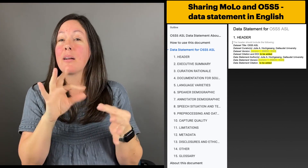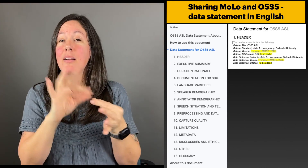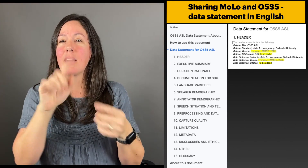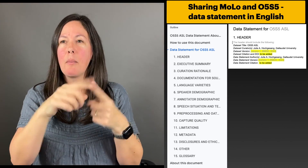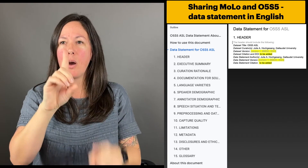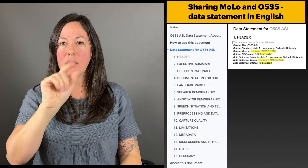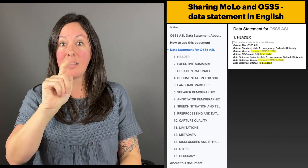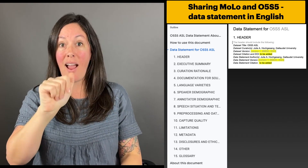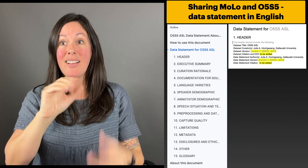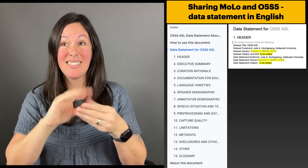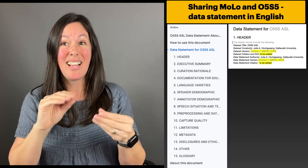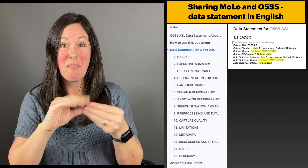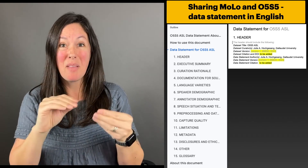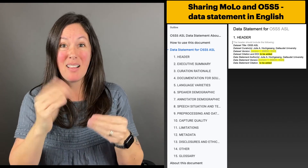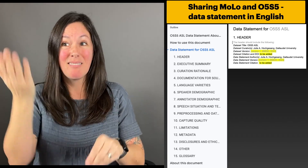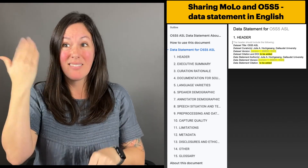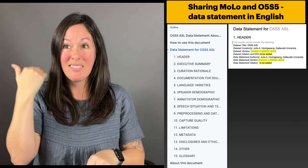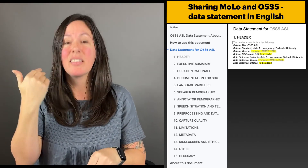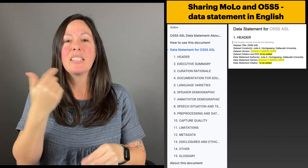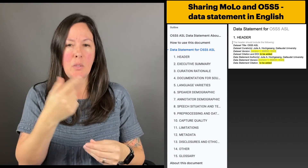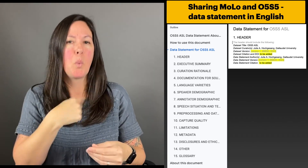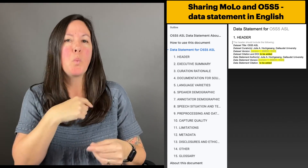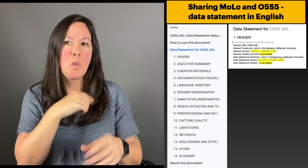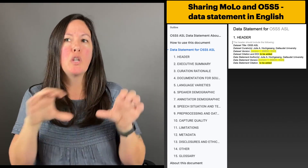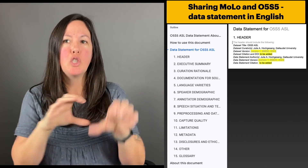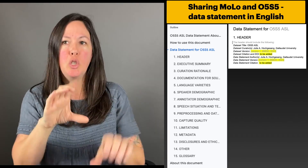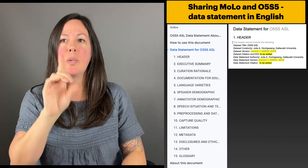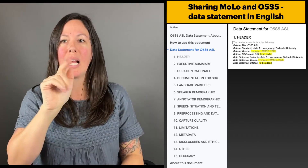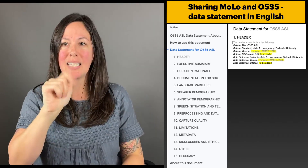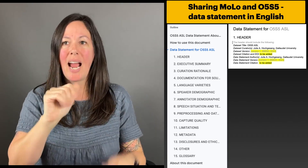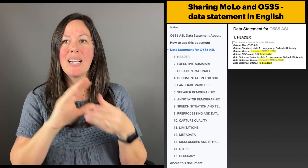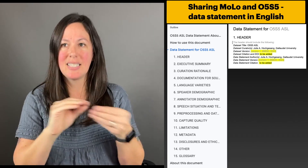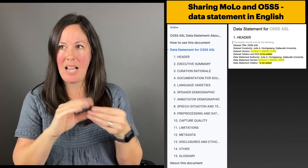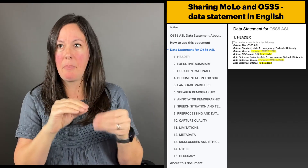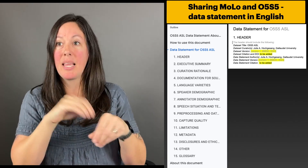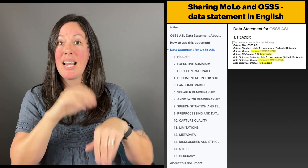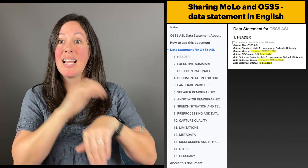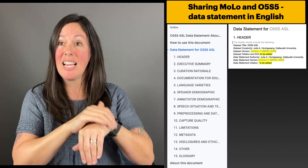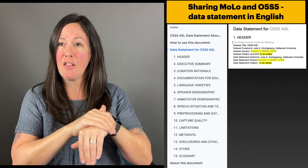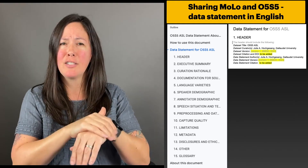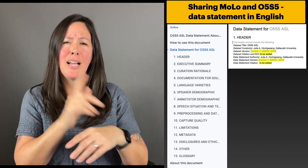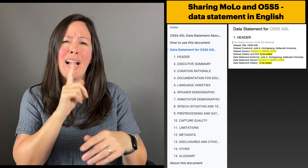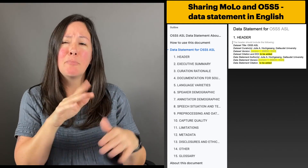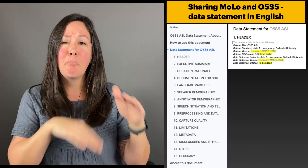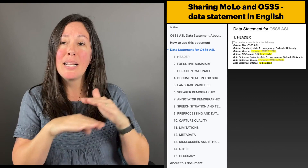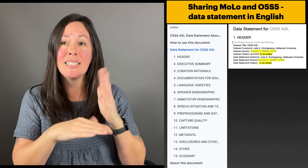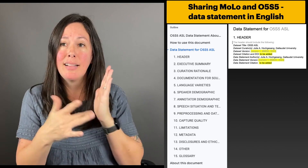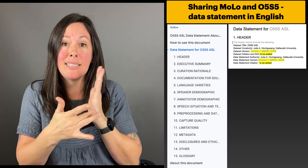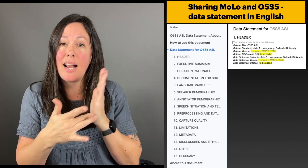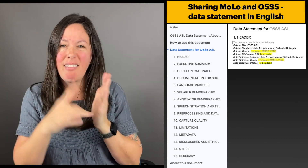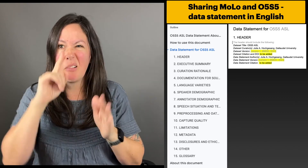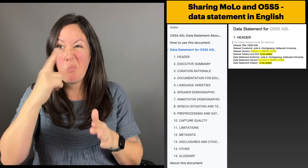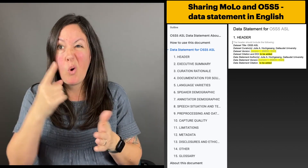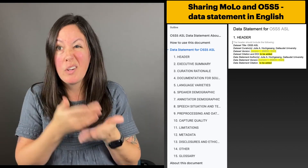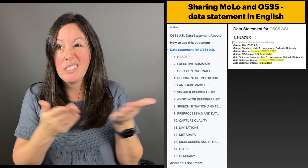so last really quickly I was hoping I'd have a little more time on this but as I explained we do data statements